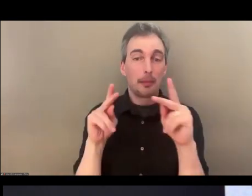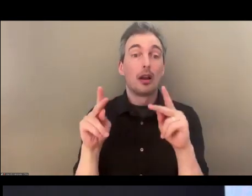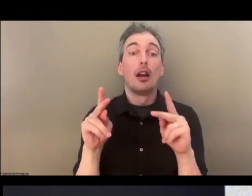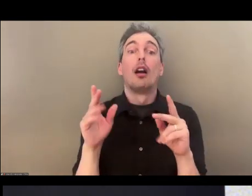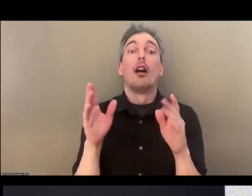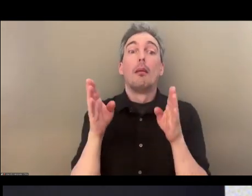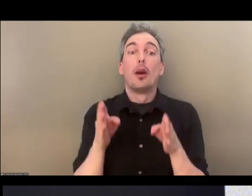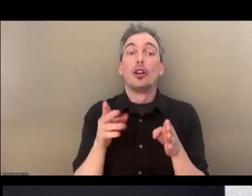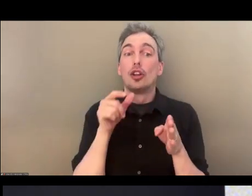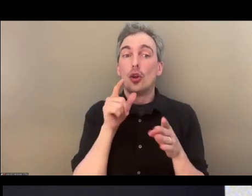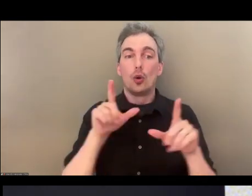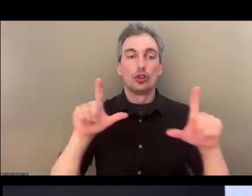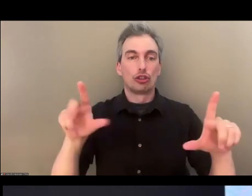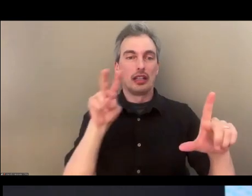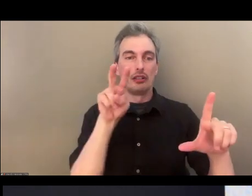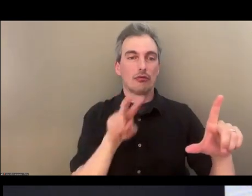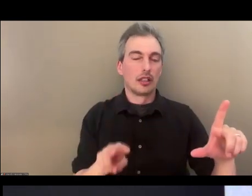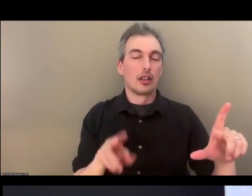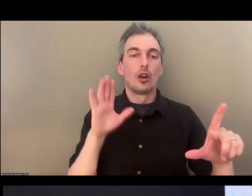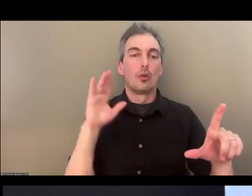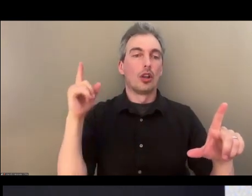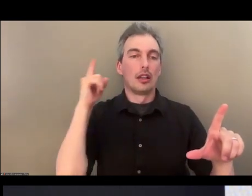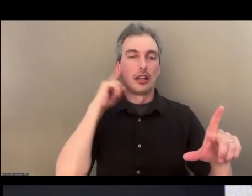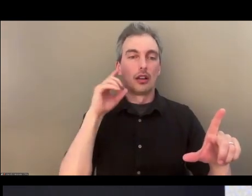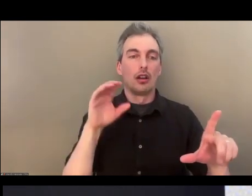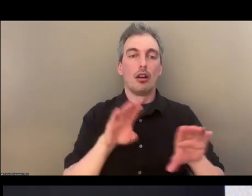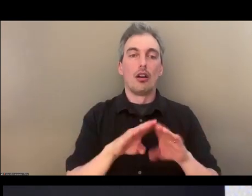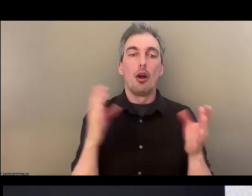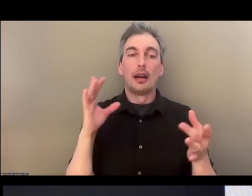Link", "open: Link", "open:link". If they pull up